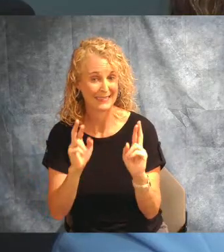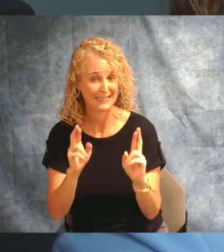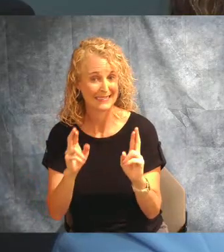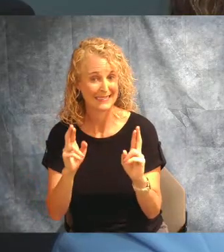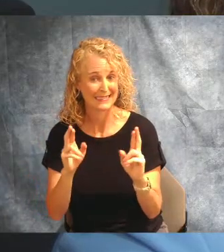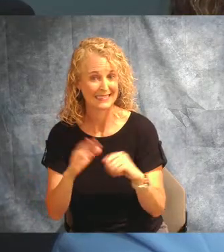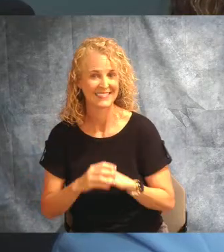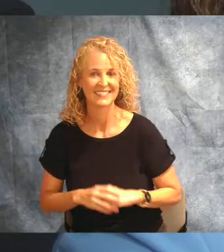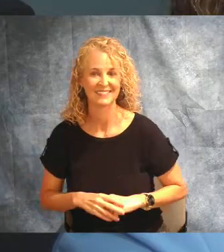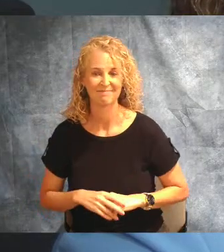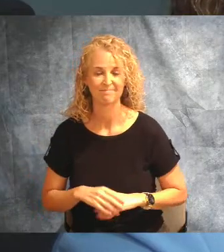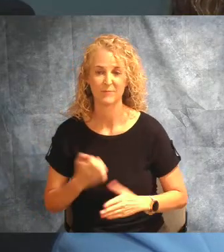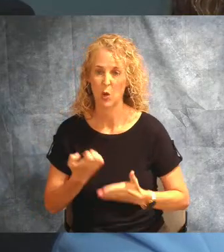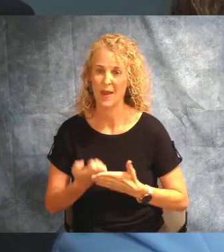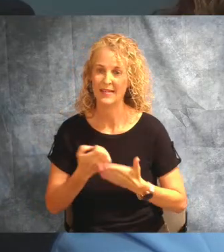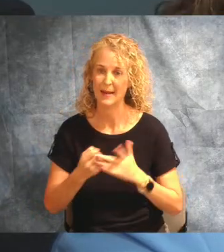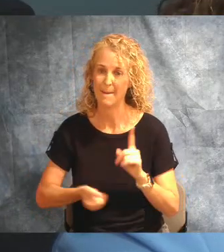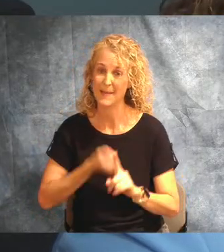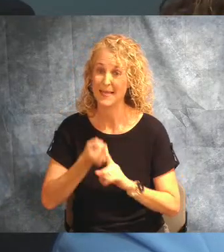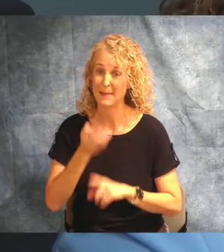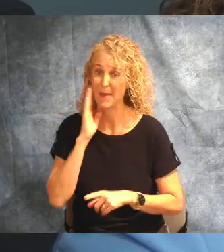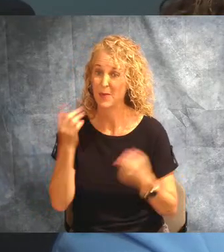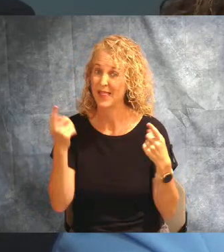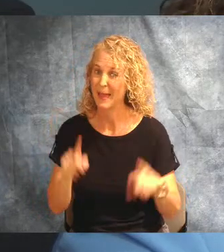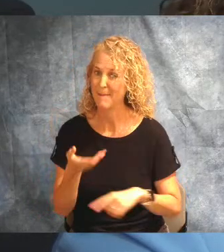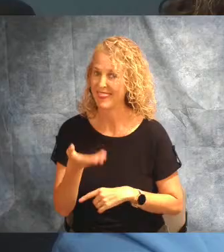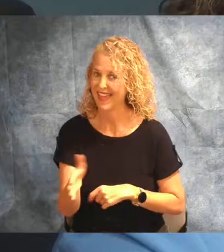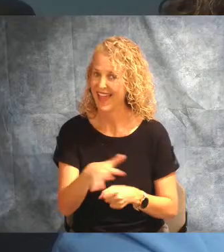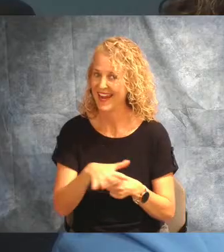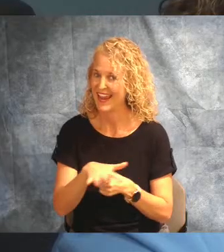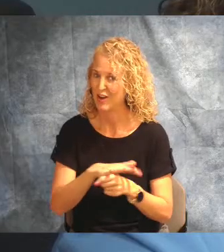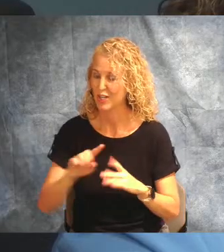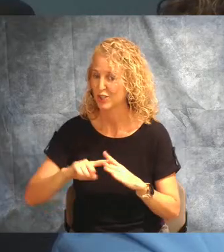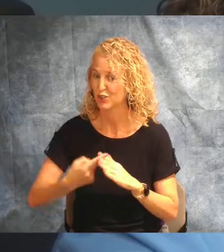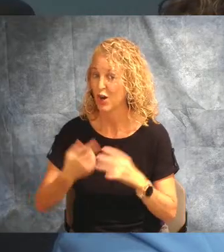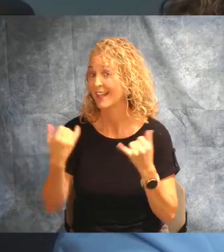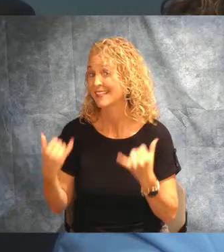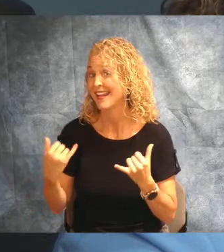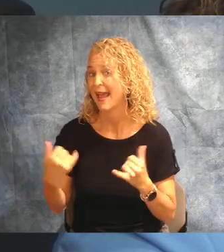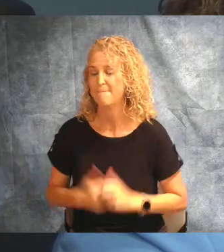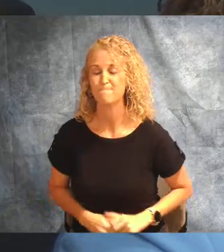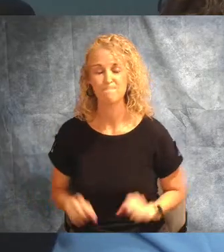will have some economic impact coming into Sharonville starting uh, today. So, thank you.